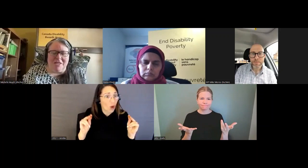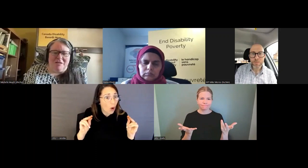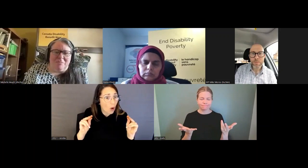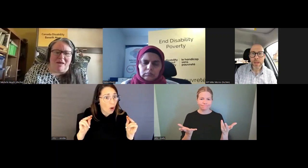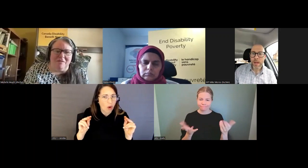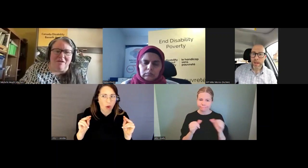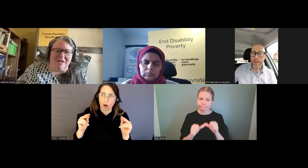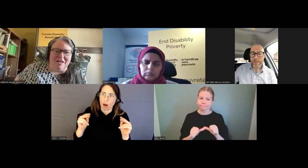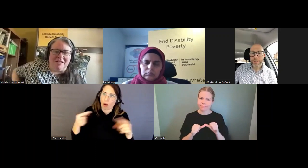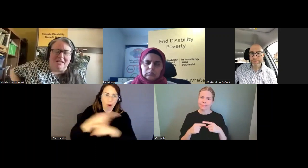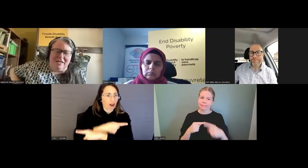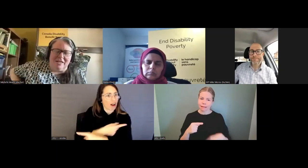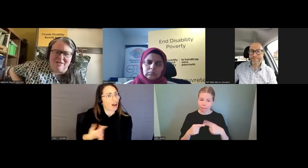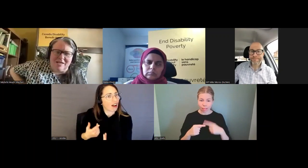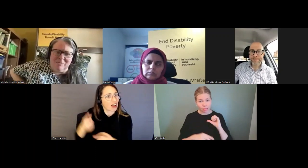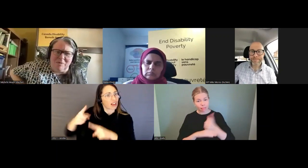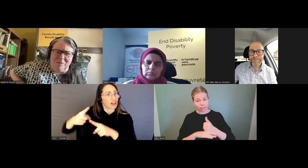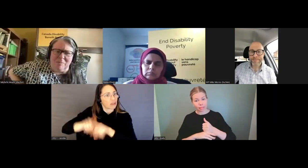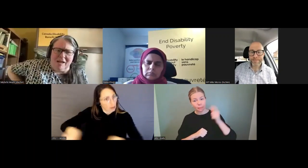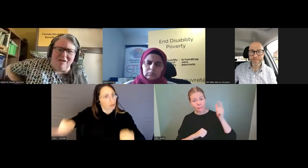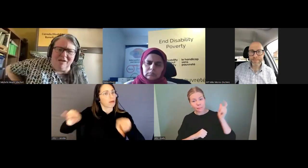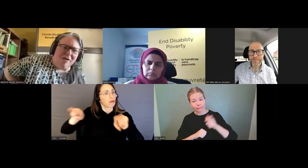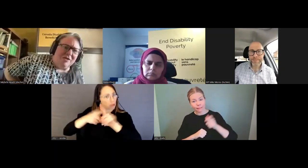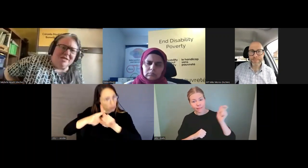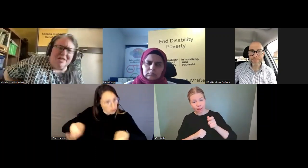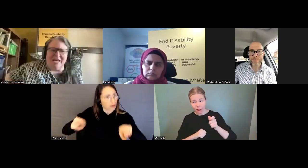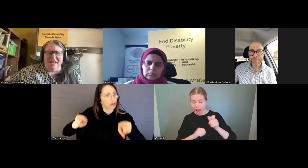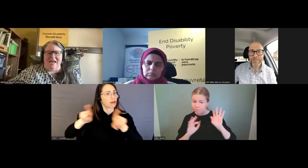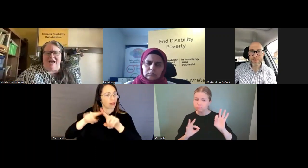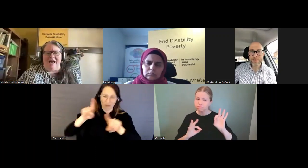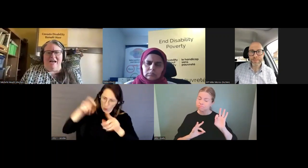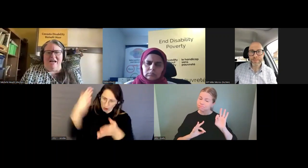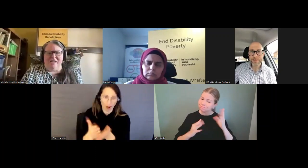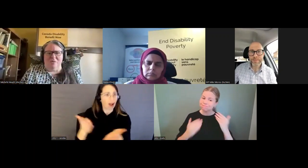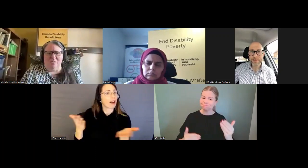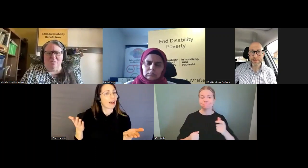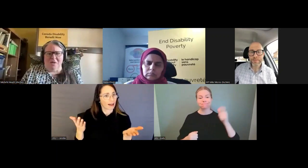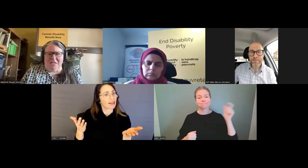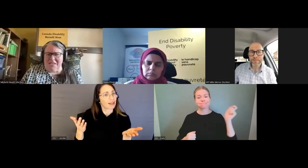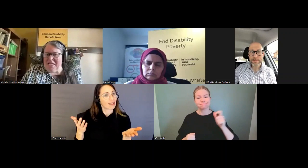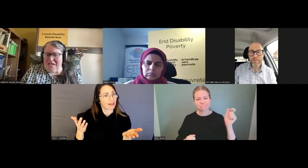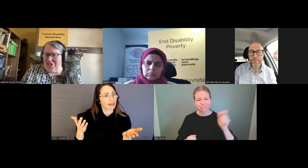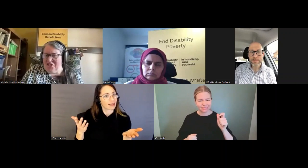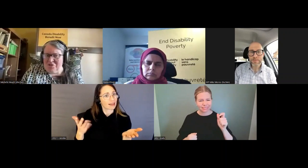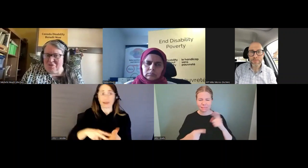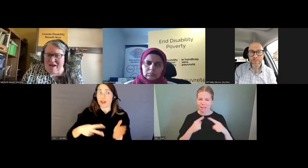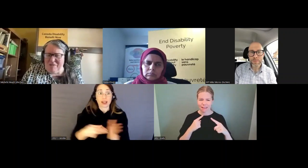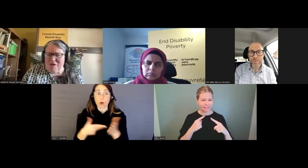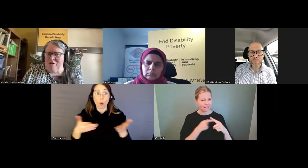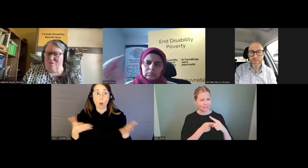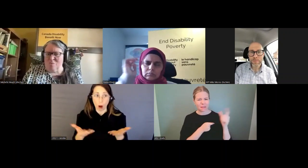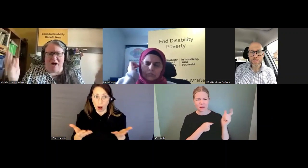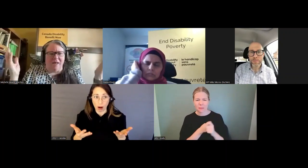A BENEFIT TO LIFT DISABLED PEOPLE OUT OF POVERTY AND WE DIDN'T ACTUALLY DO THAT BECAUSE WHY?